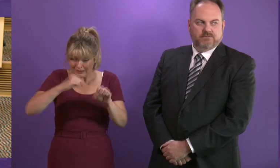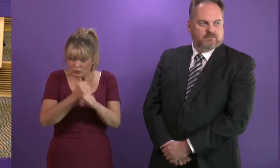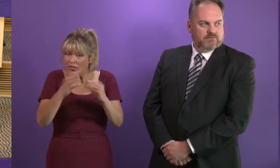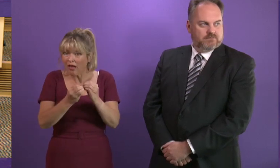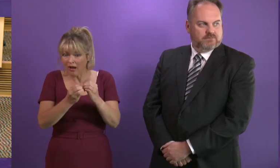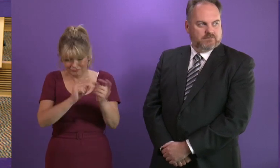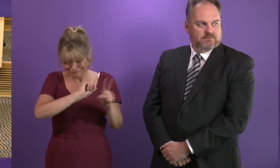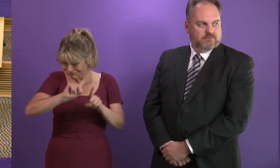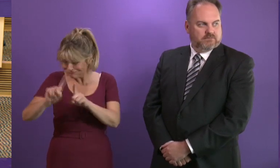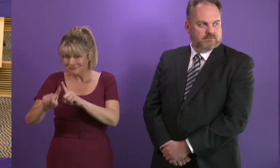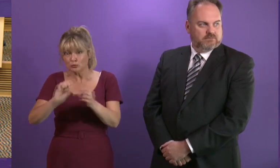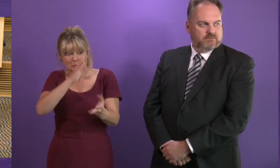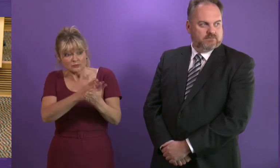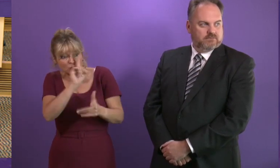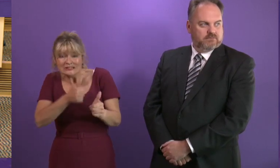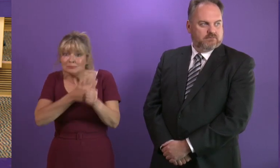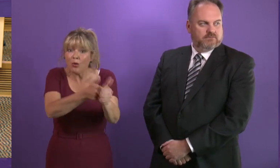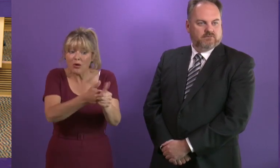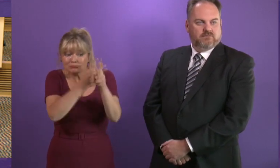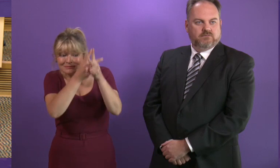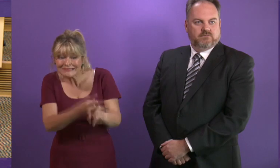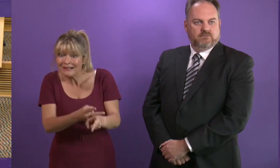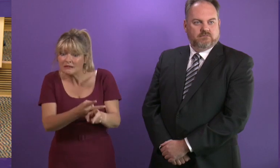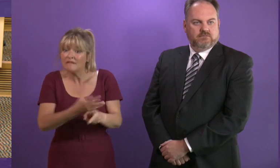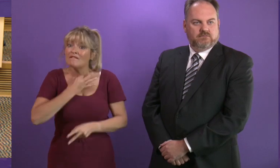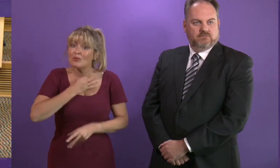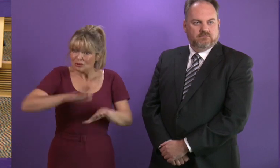vulnerable children in every way that we can, and we will continue to do that.